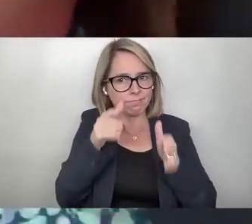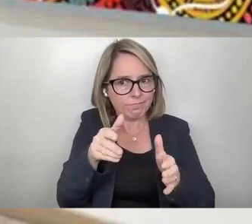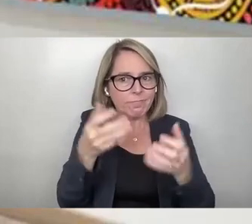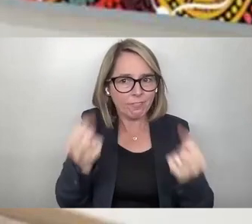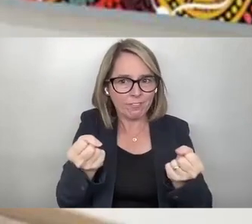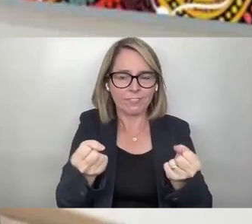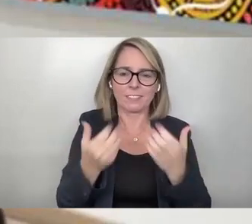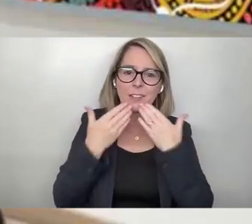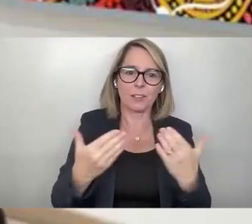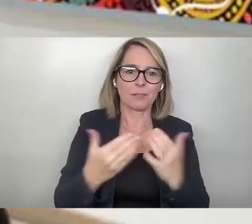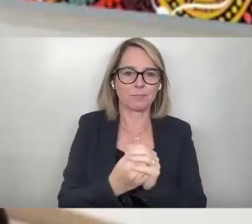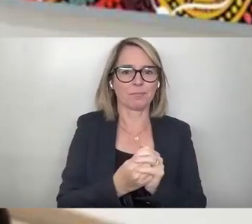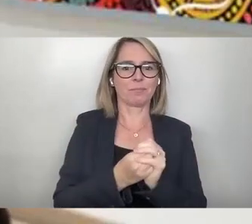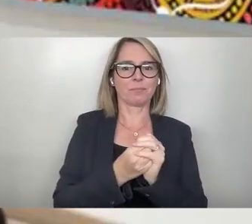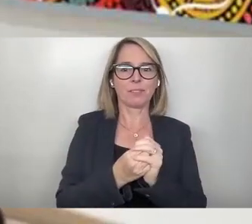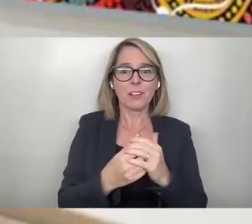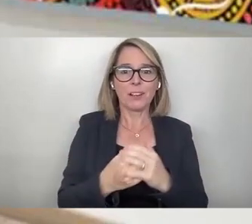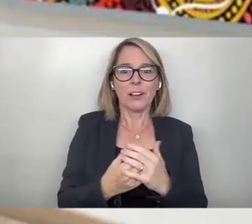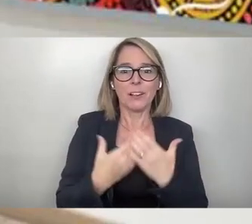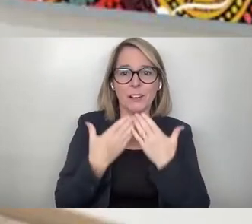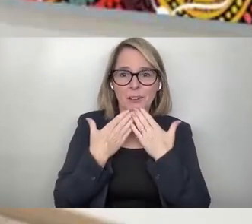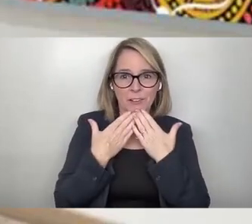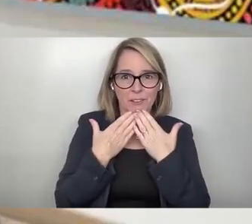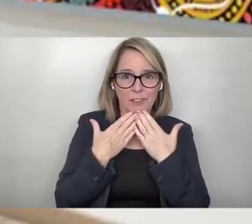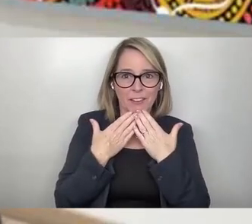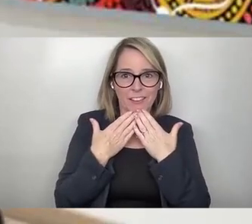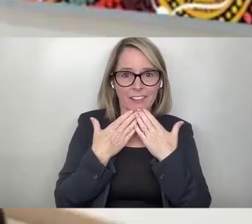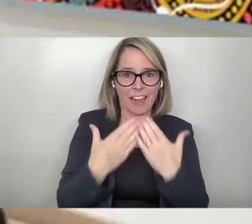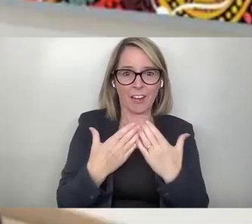Anna: Thank you Cathy and Catrin for that wonderful overview of your person-centred